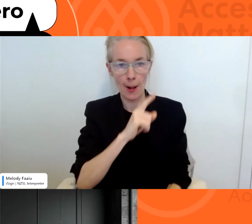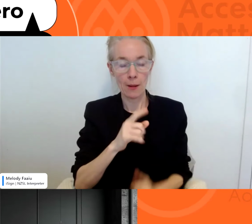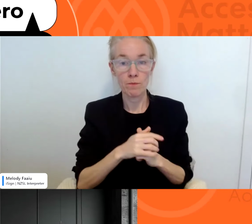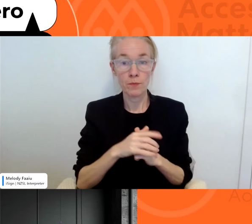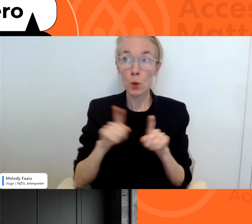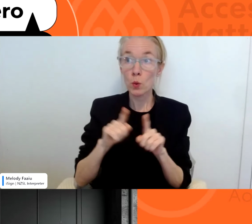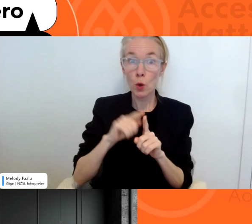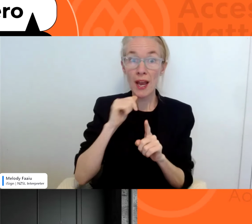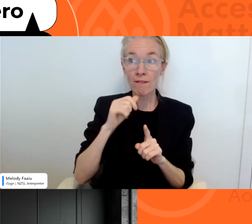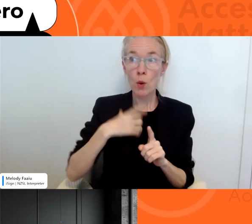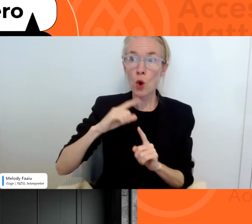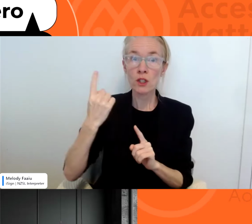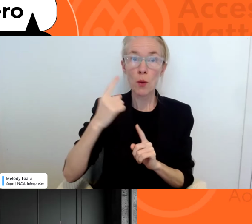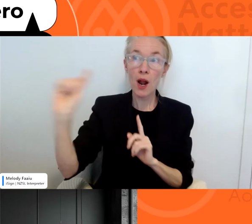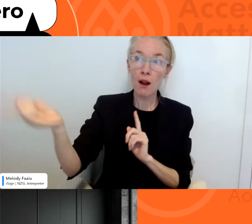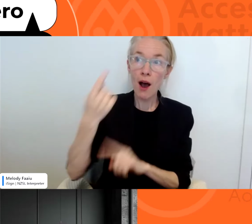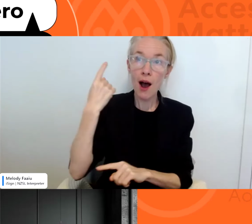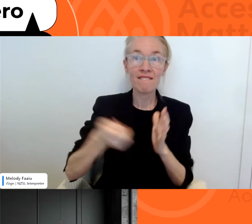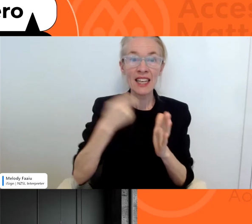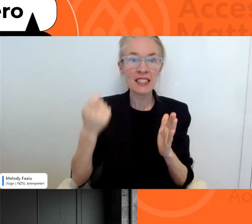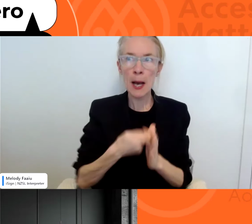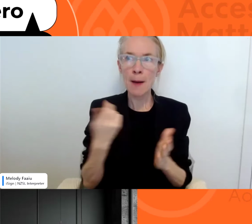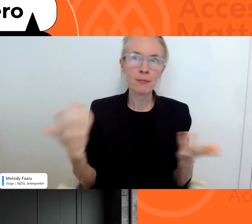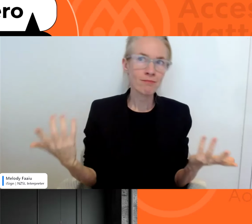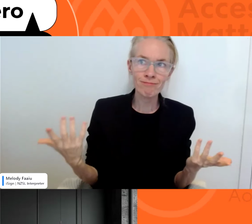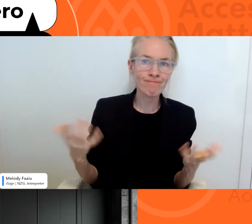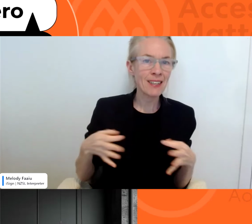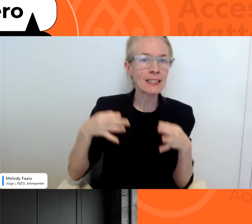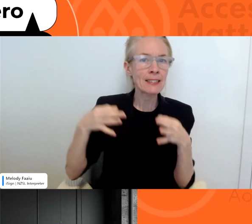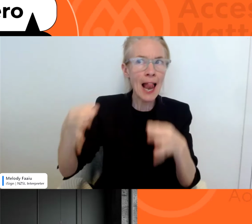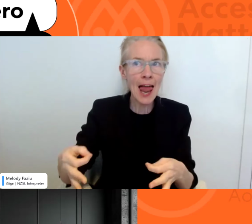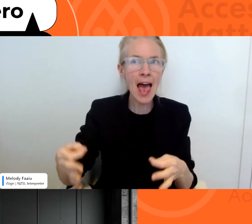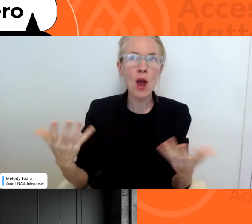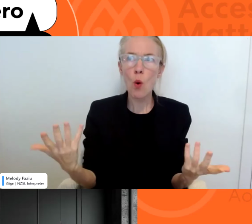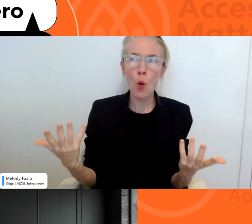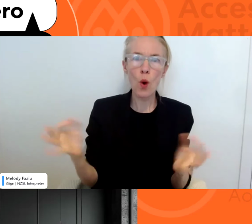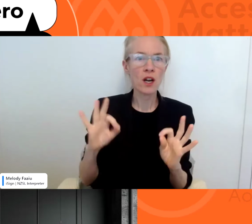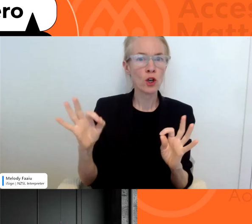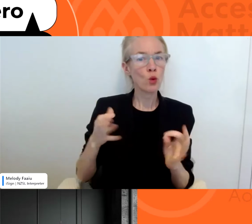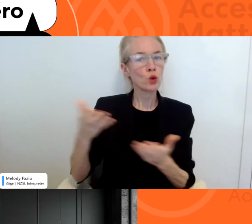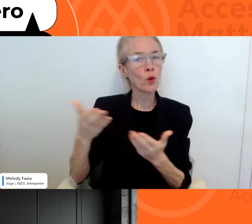fashion. So you get the dignity of that. So while I raise three